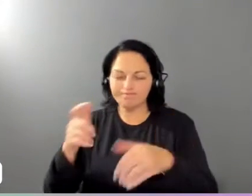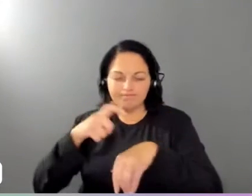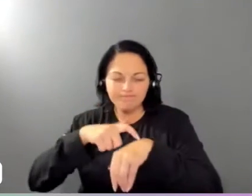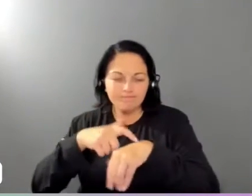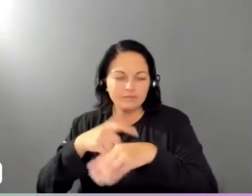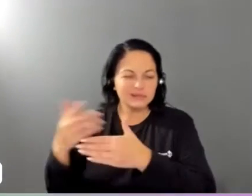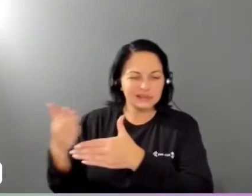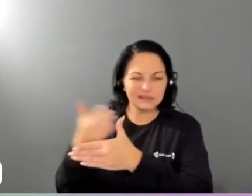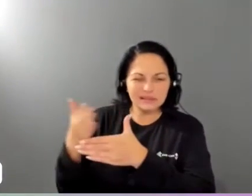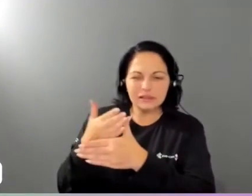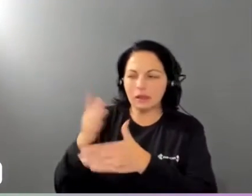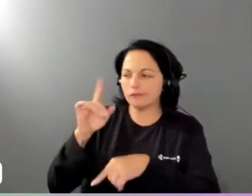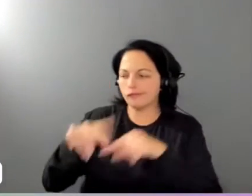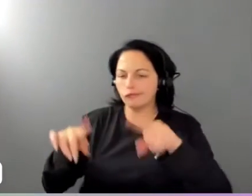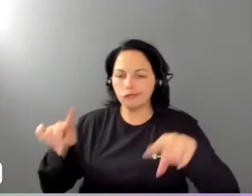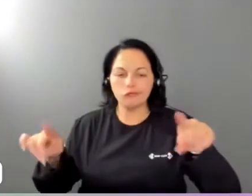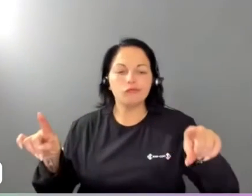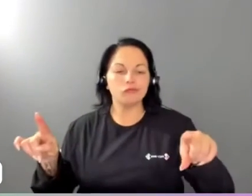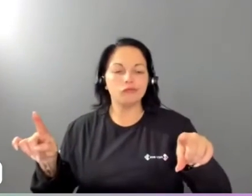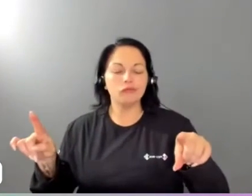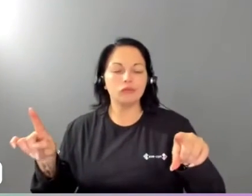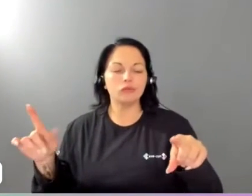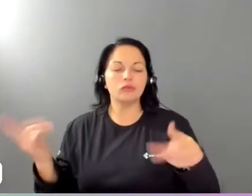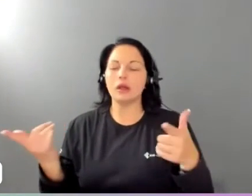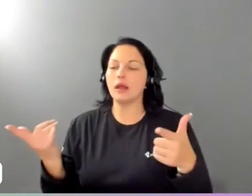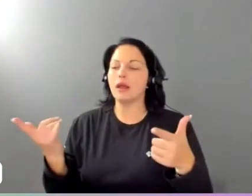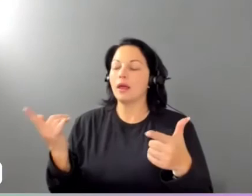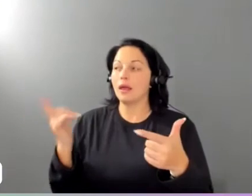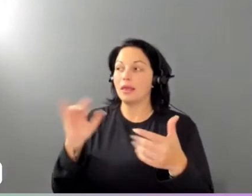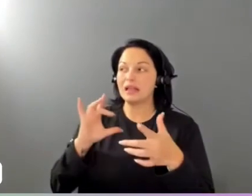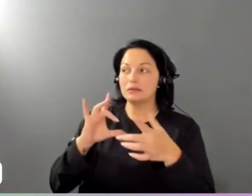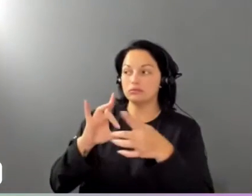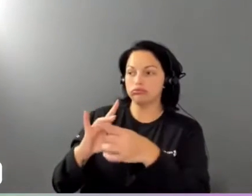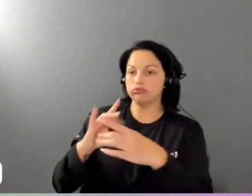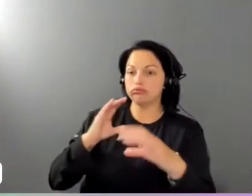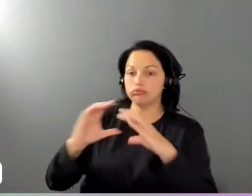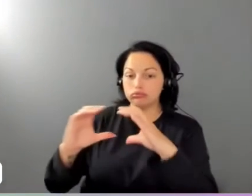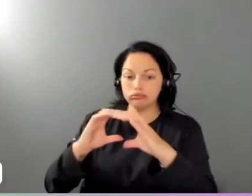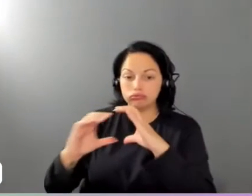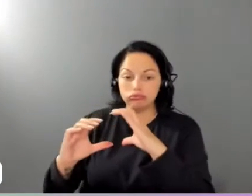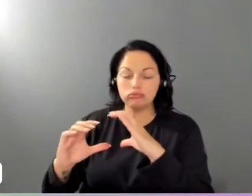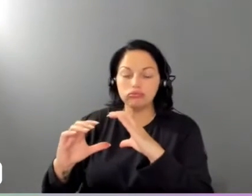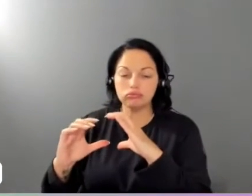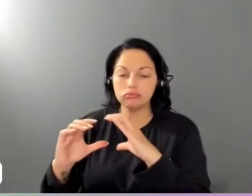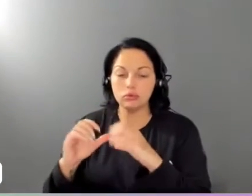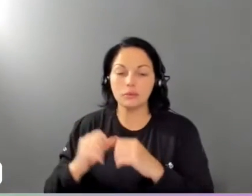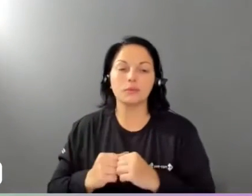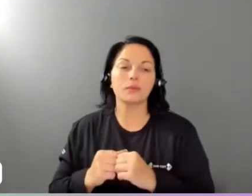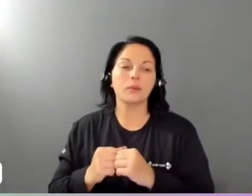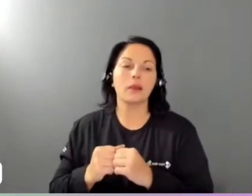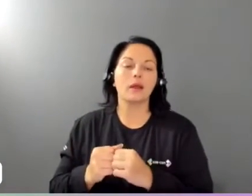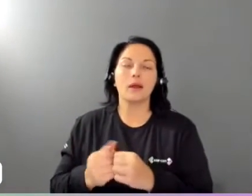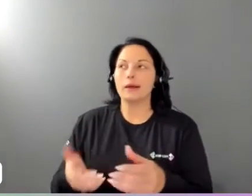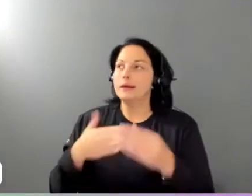be the training activity, they could also be the vocations, but really spending a lot of time focused on the measurements of each of